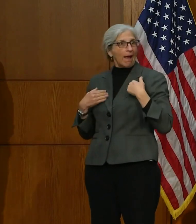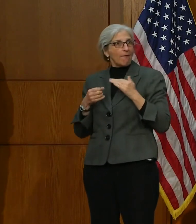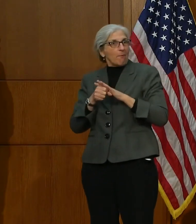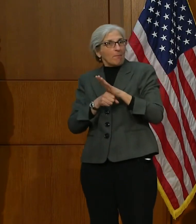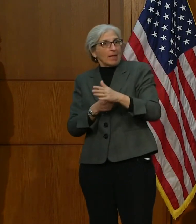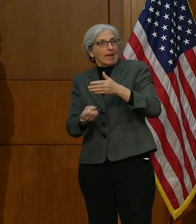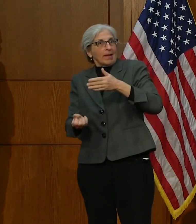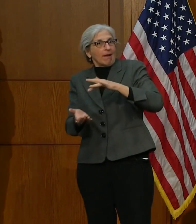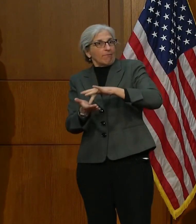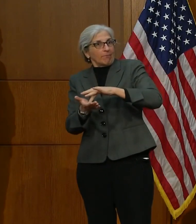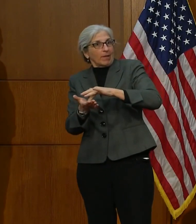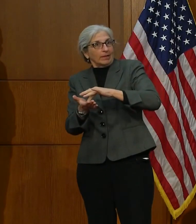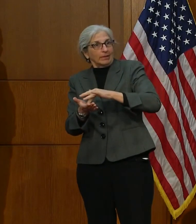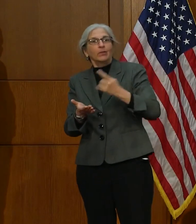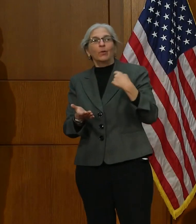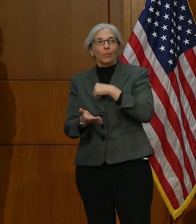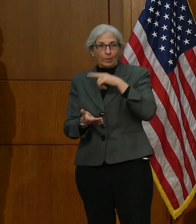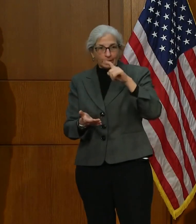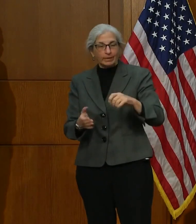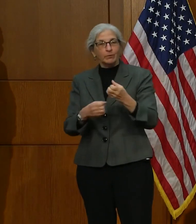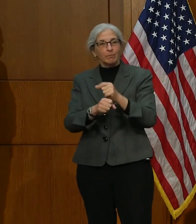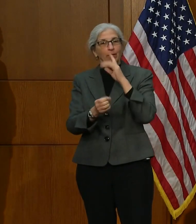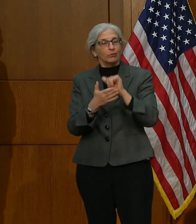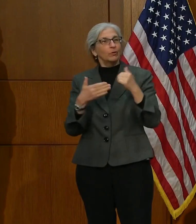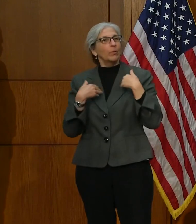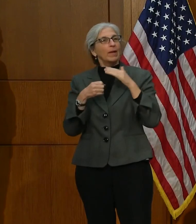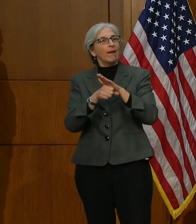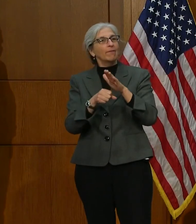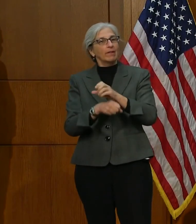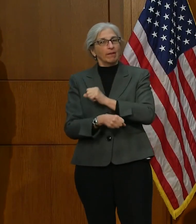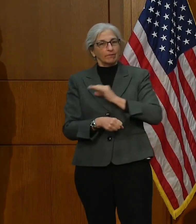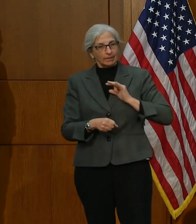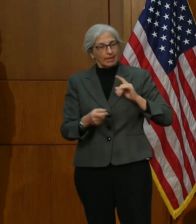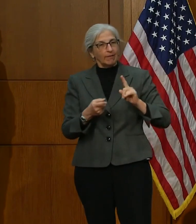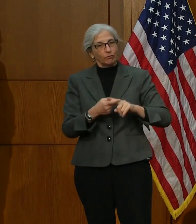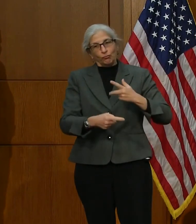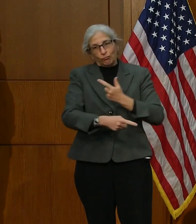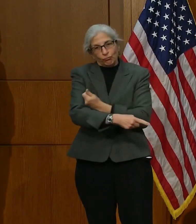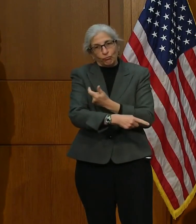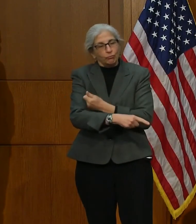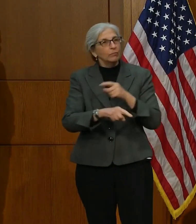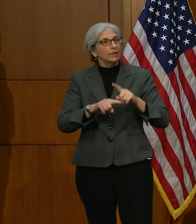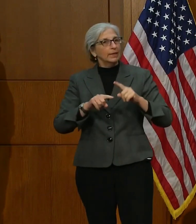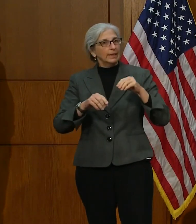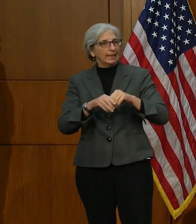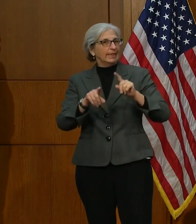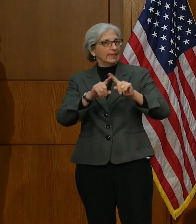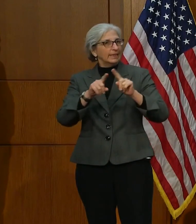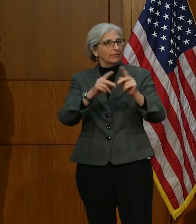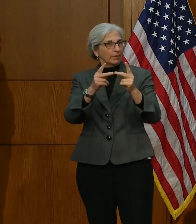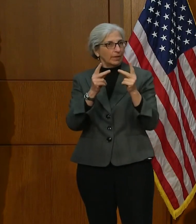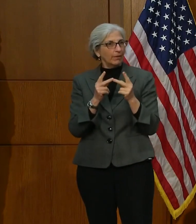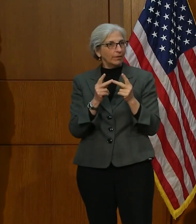WHEN WEN SUPPLY WHEN SUPPLIES OF VACCINE ALREADY. TO TAKE THOSE TO A MUCH HIGHER, SUSTAINABLE LEVEL, SO THAT'S